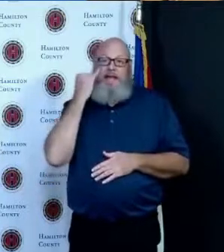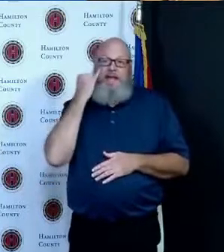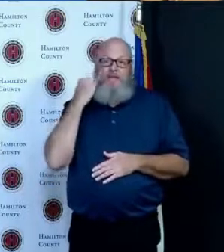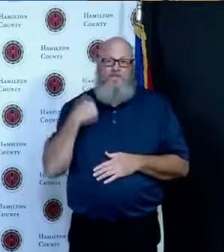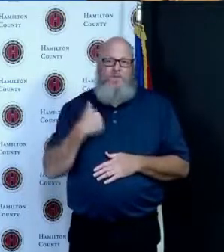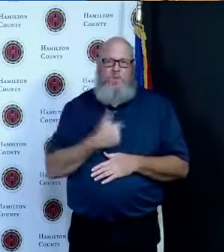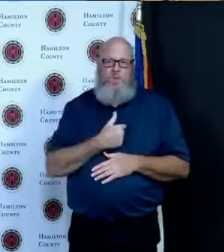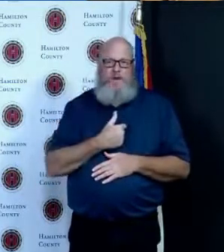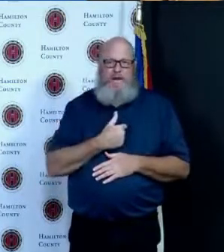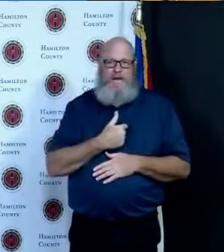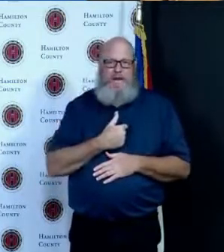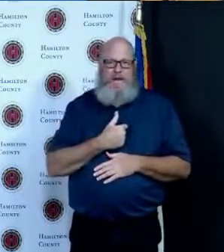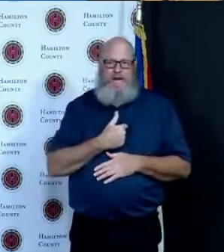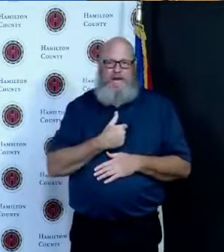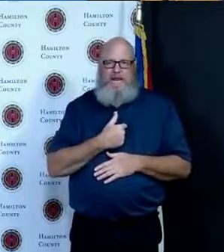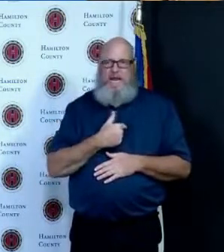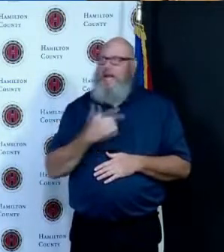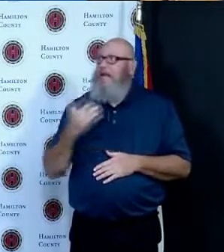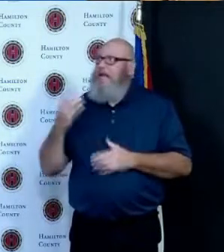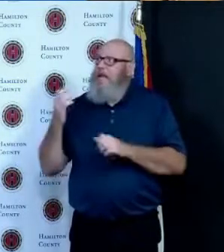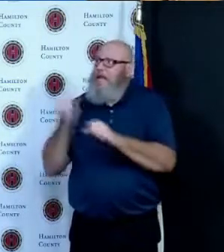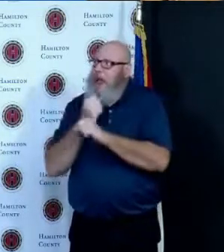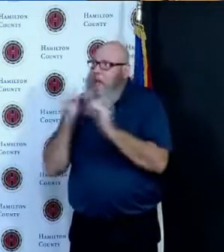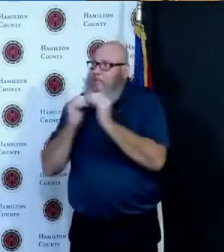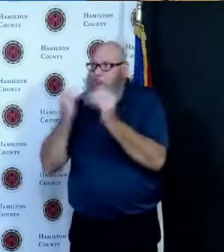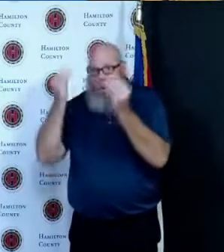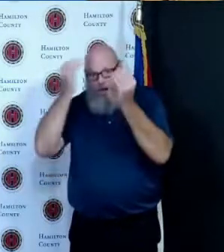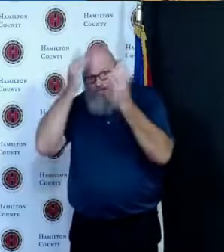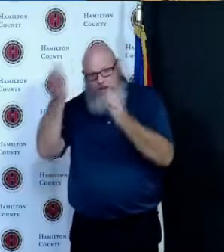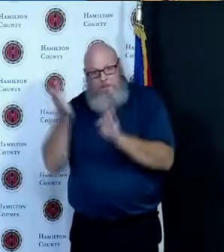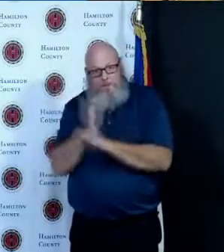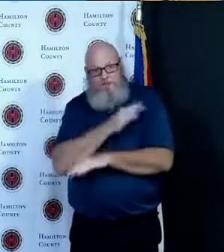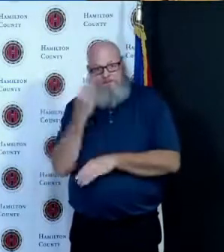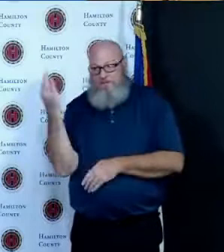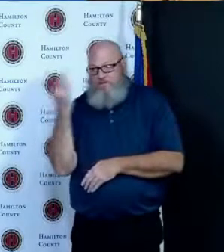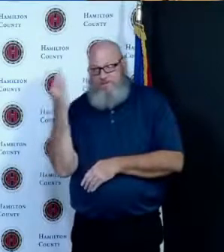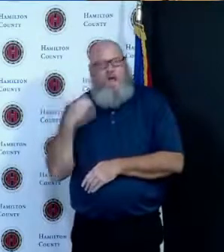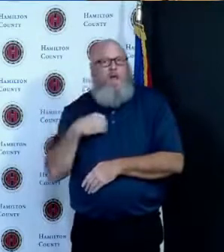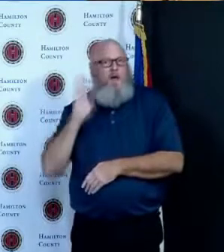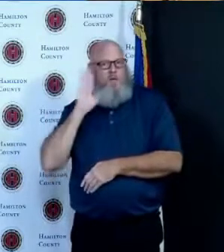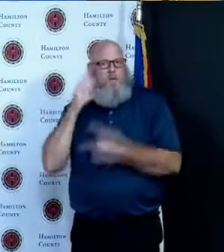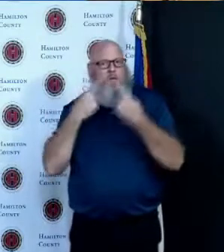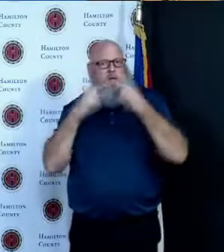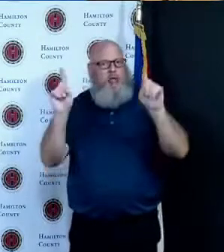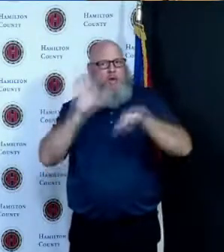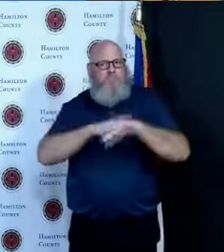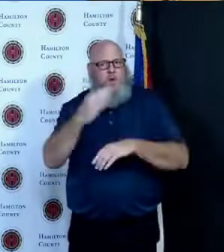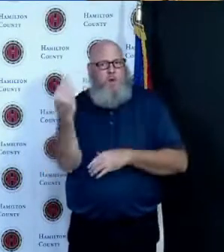but we do have capacity obviously in the county to do more than the amount of doses we're getting